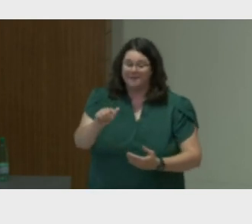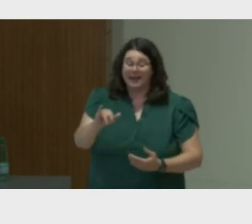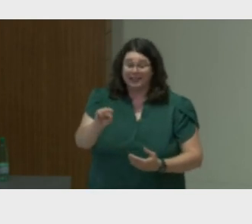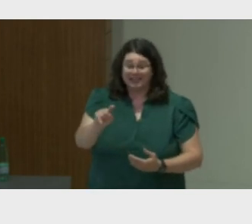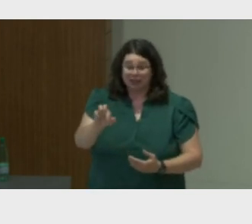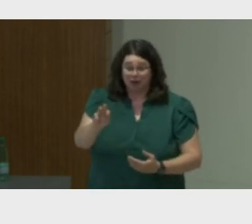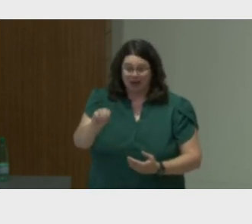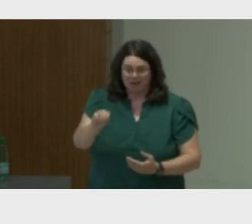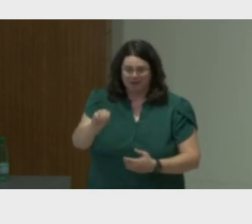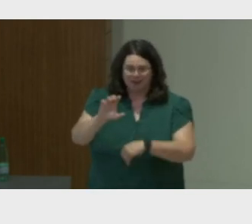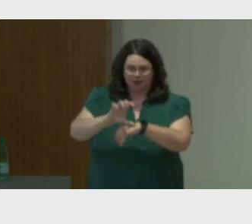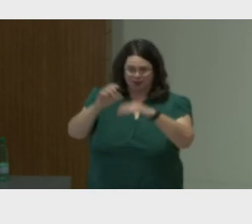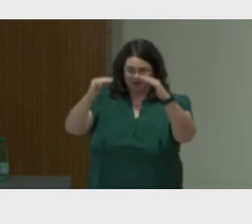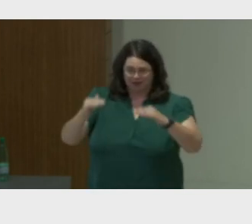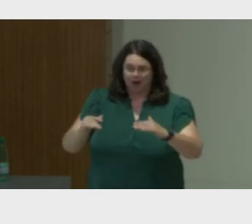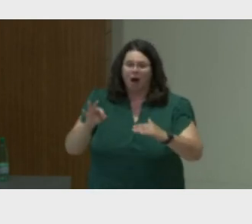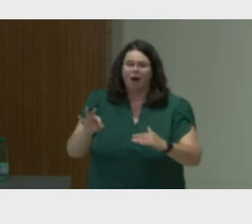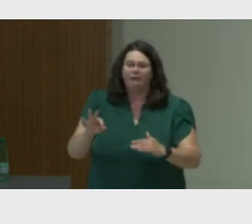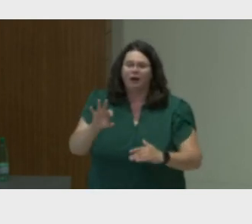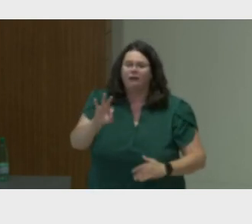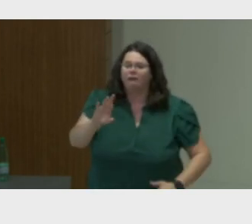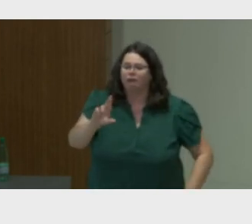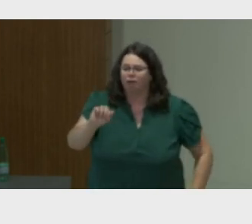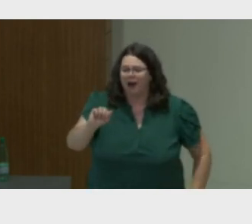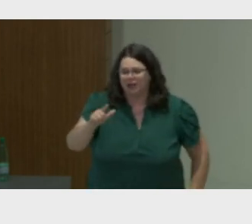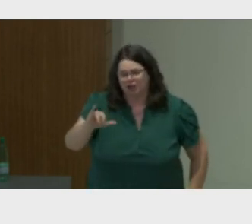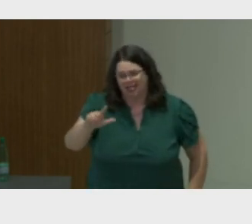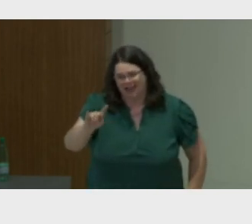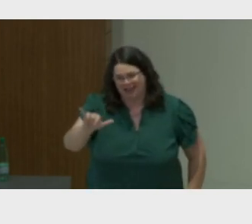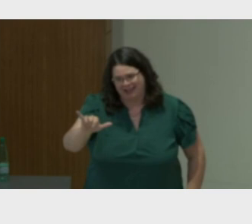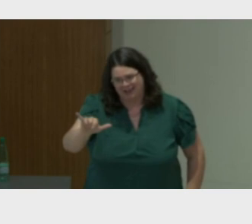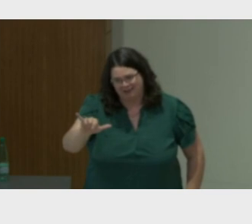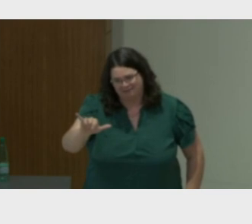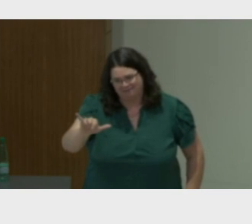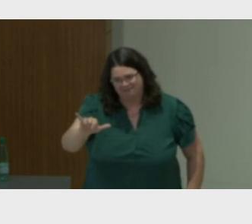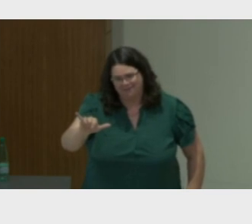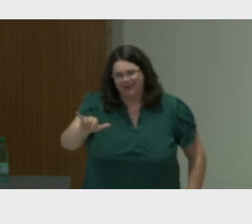Seeing the fragility of one's brother or sister leads to reflecting on one's own.